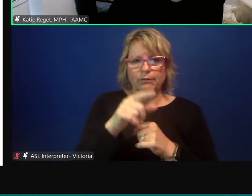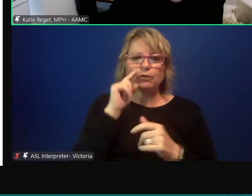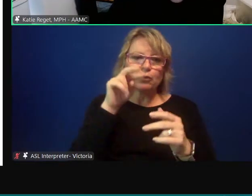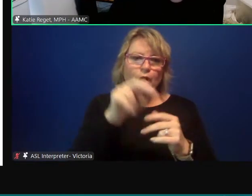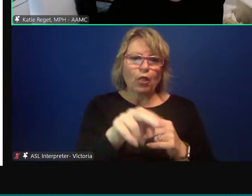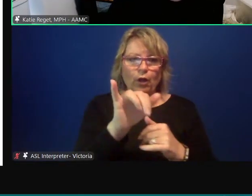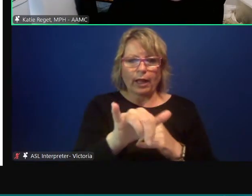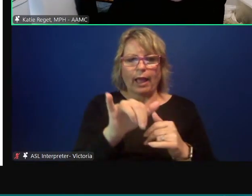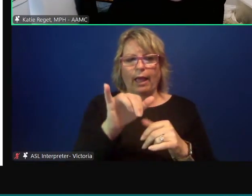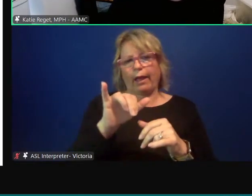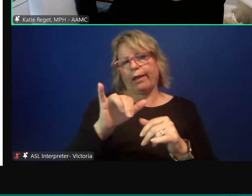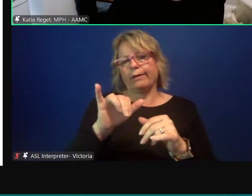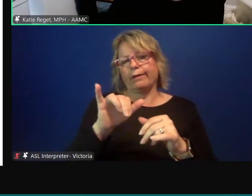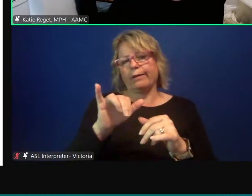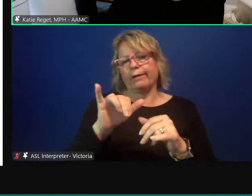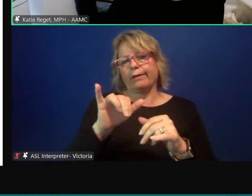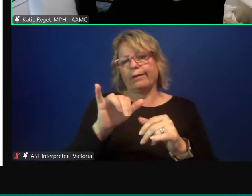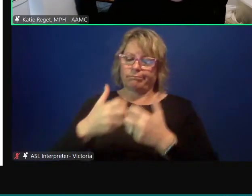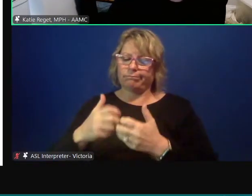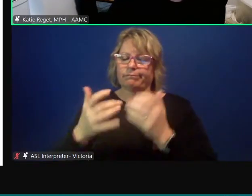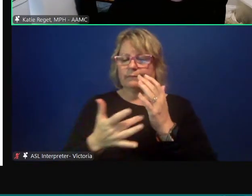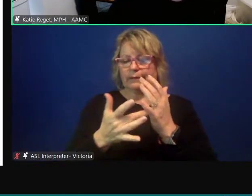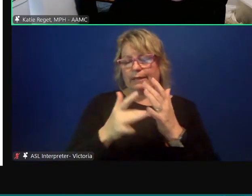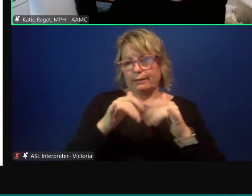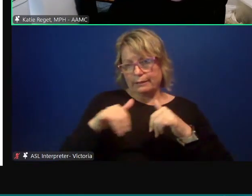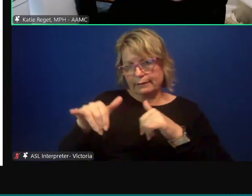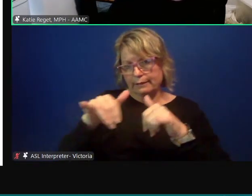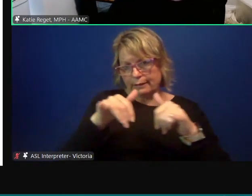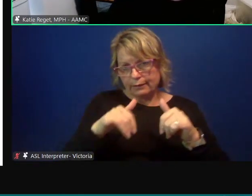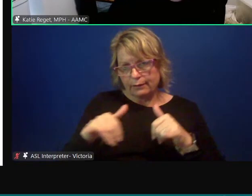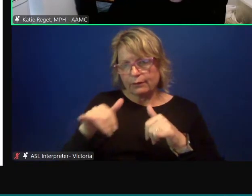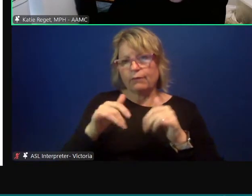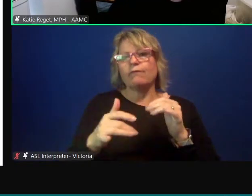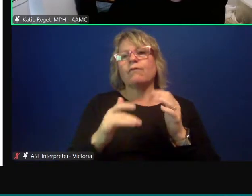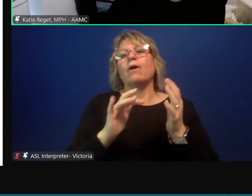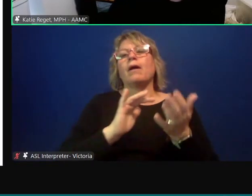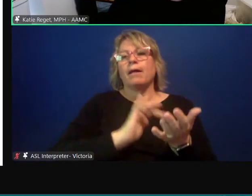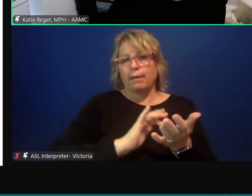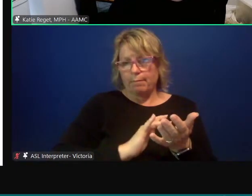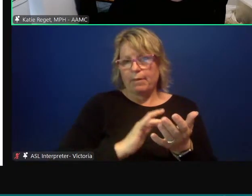as well as Aligning Technical Standards with 21st Century Medical Education, which specifically